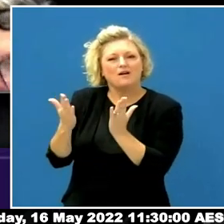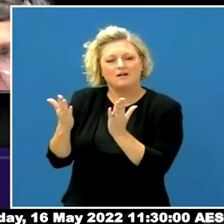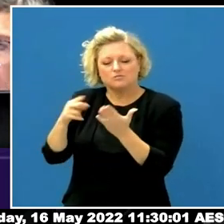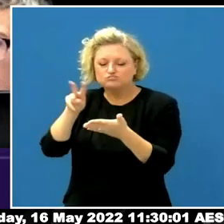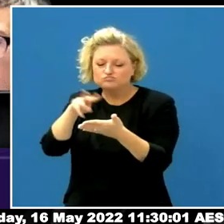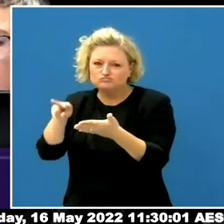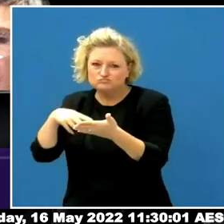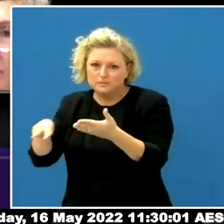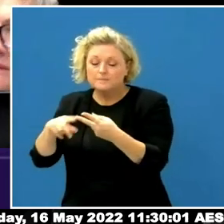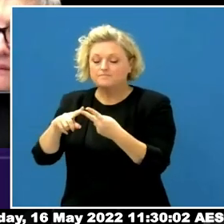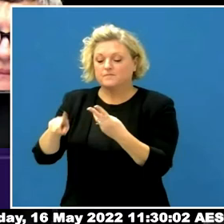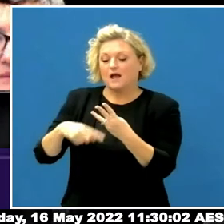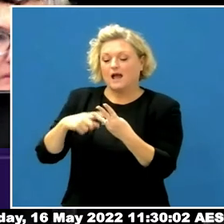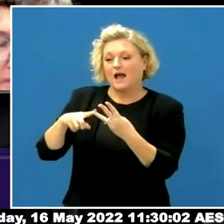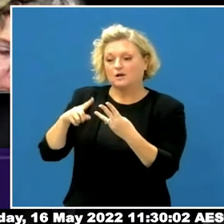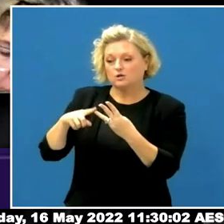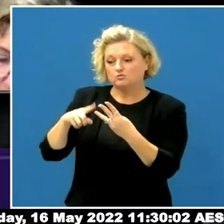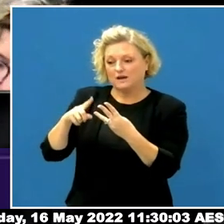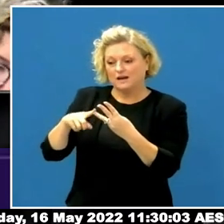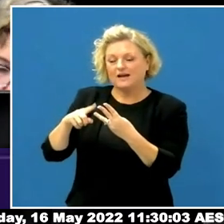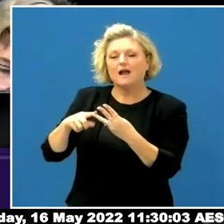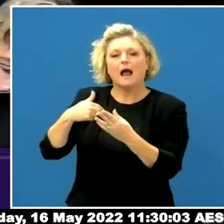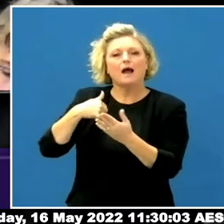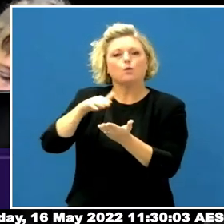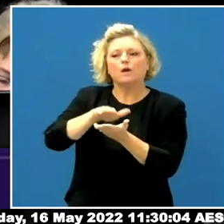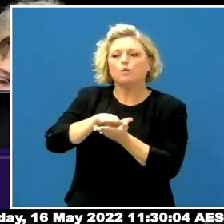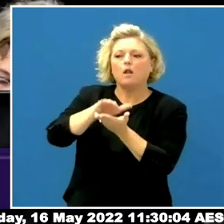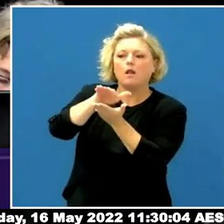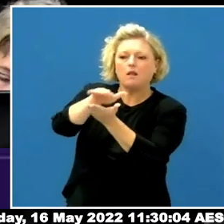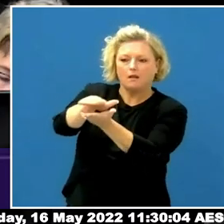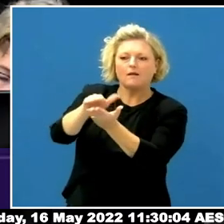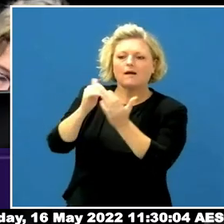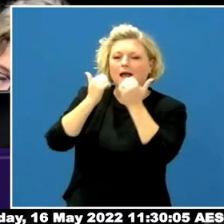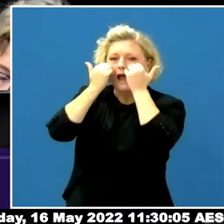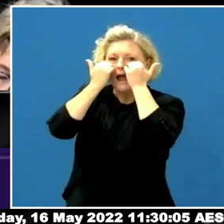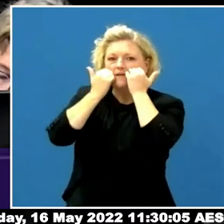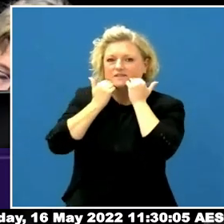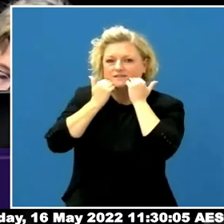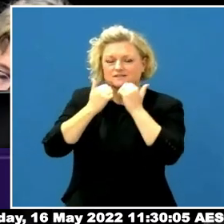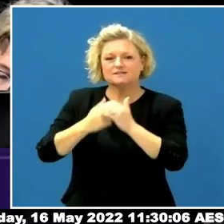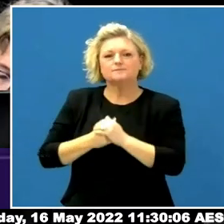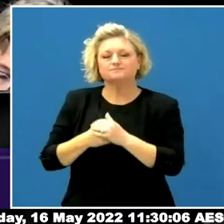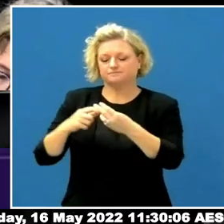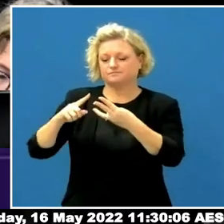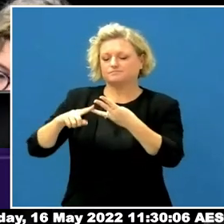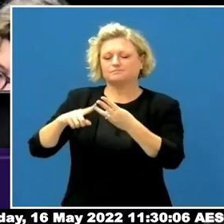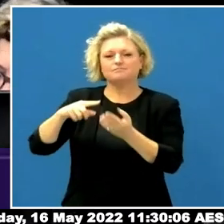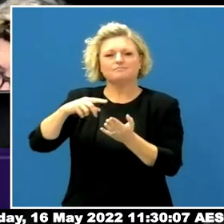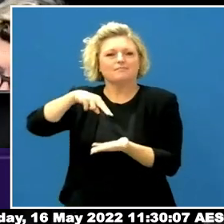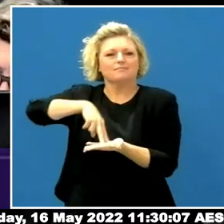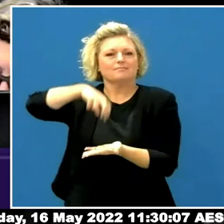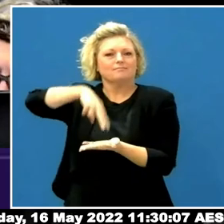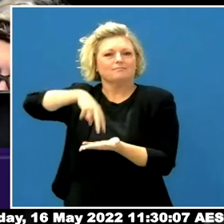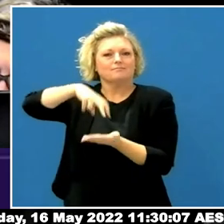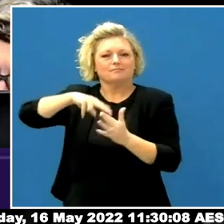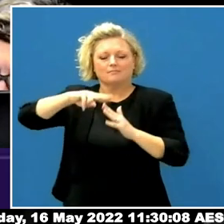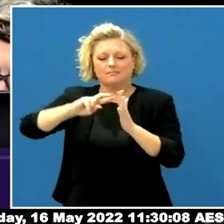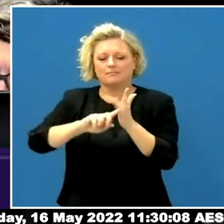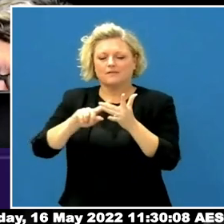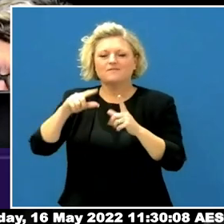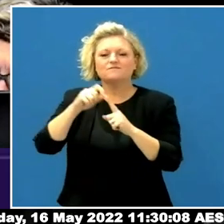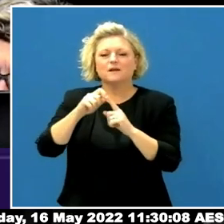hearing bundle A tabs 2 to 4, Jason at Flip Out trampolining, also with his 1:1 support